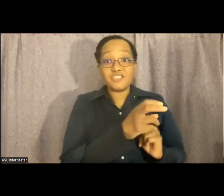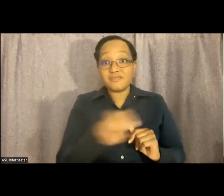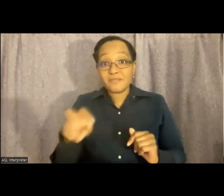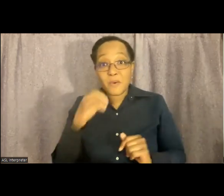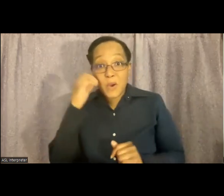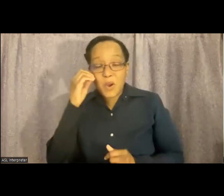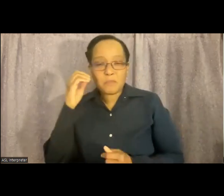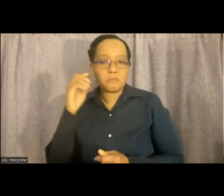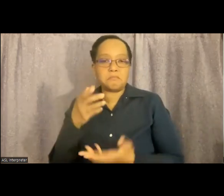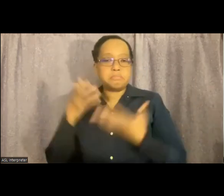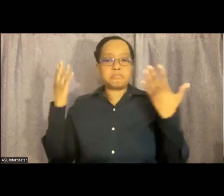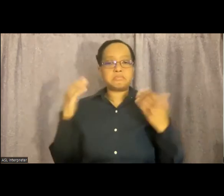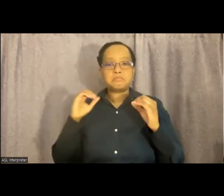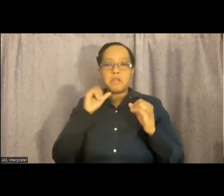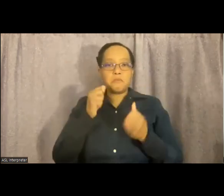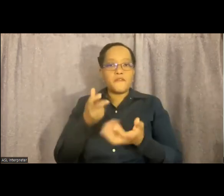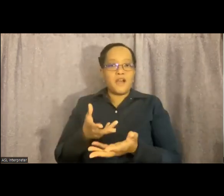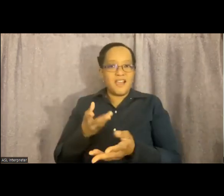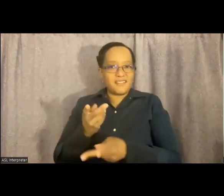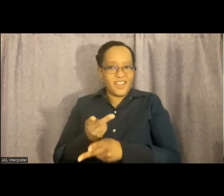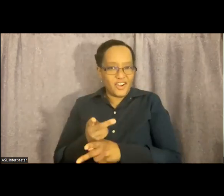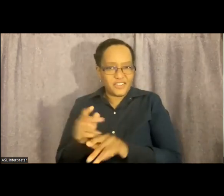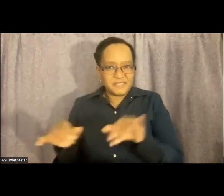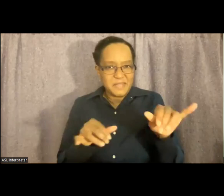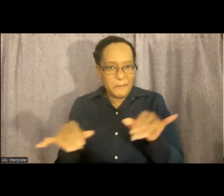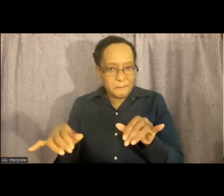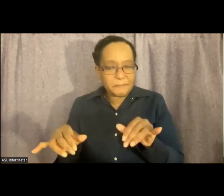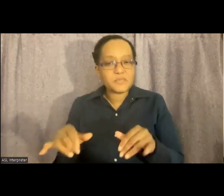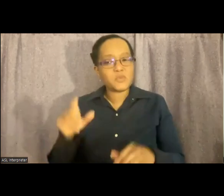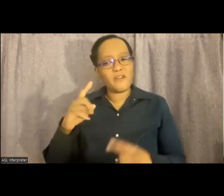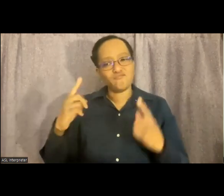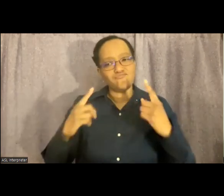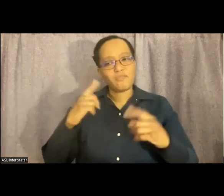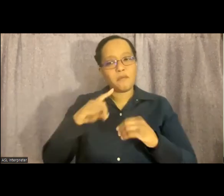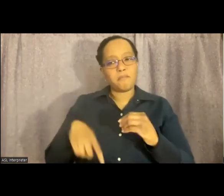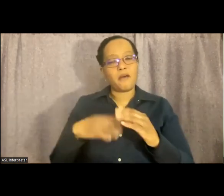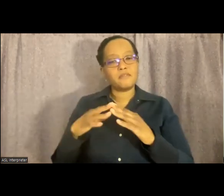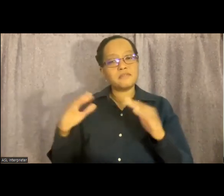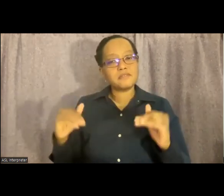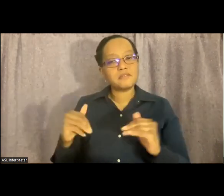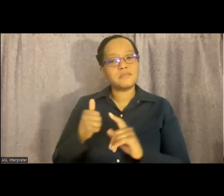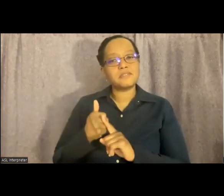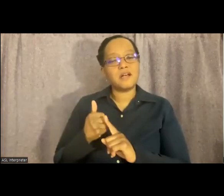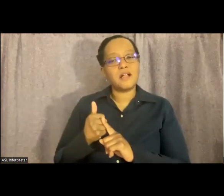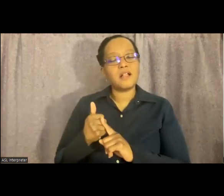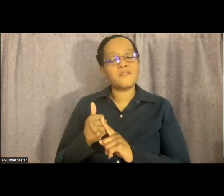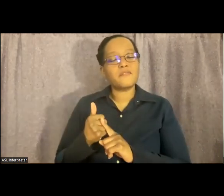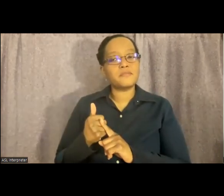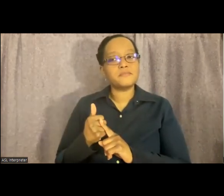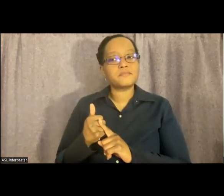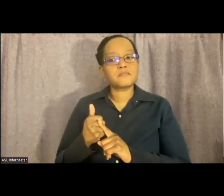We need to think about and reevaluate and reposition systems , so the term of Money